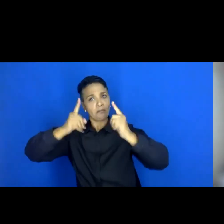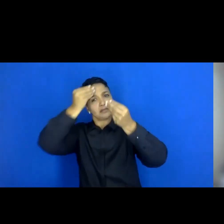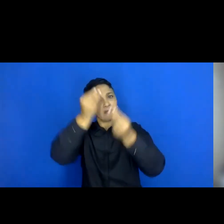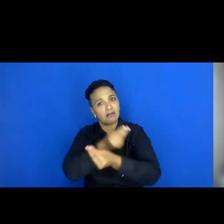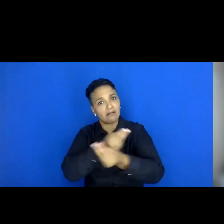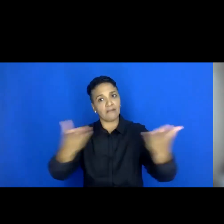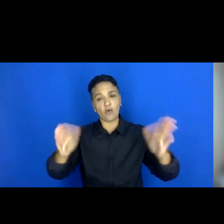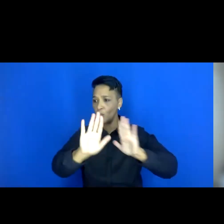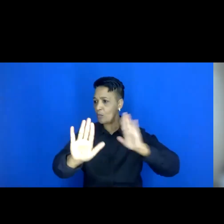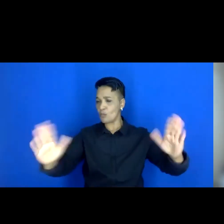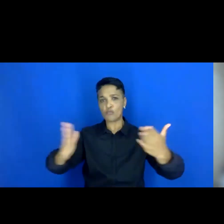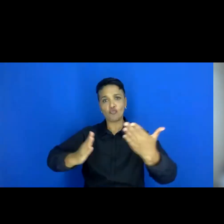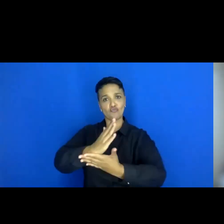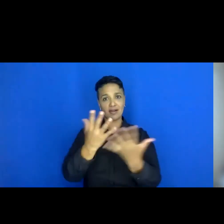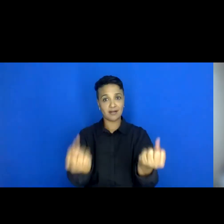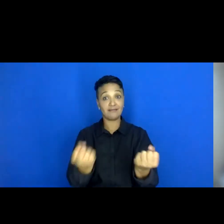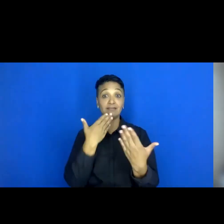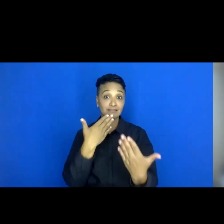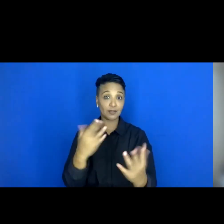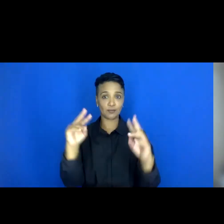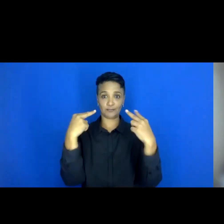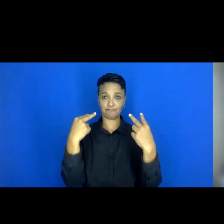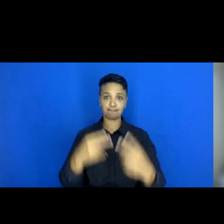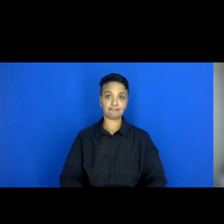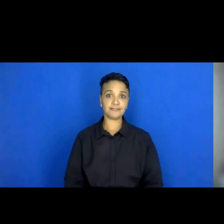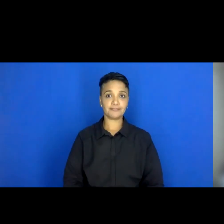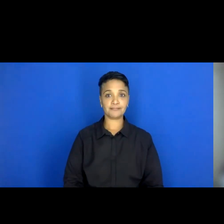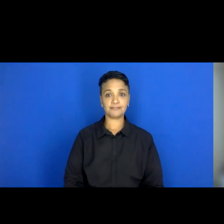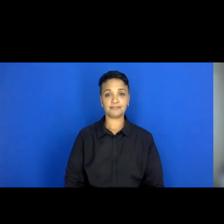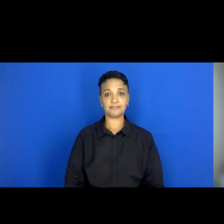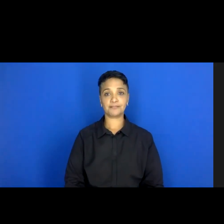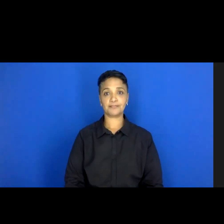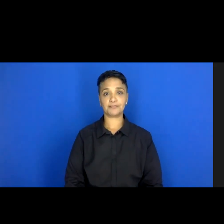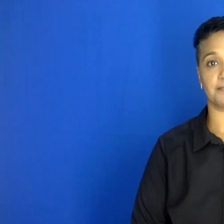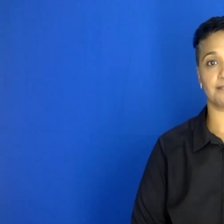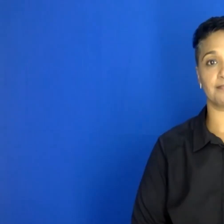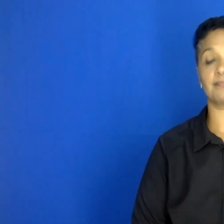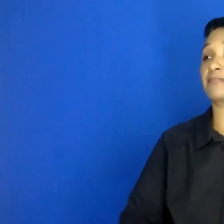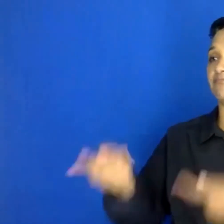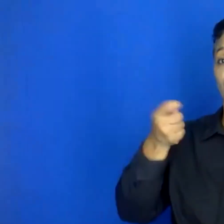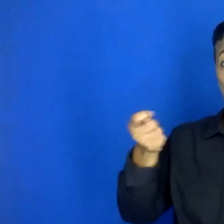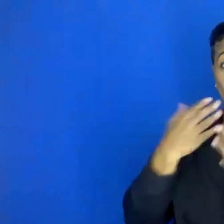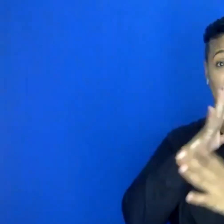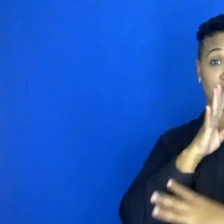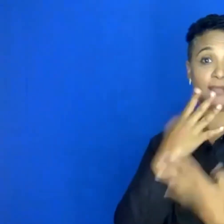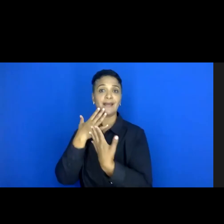thank you so much for your attention thank you so much uh for sharing your uh views